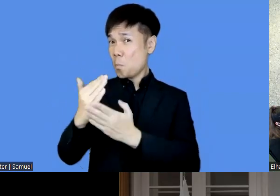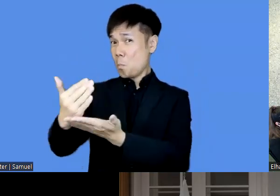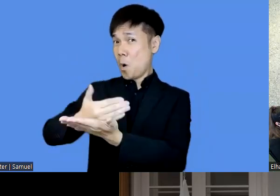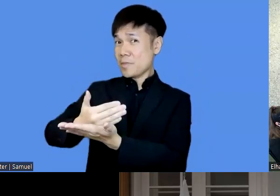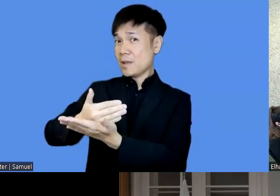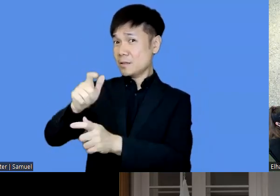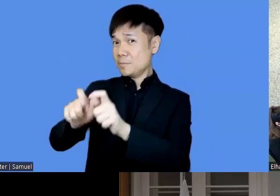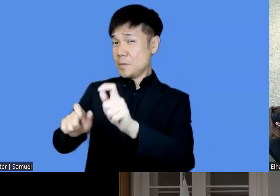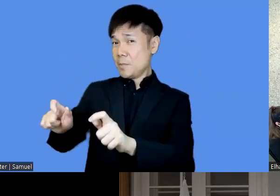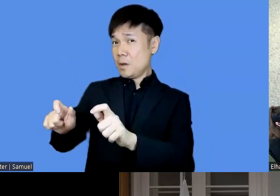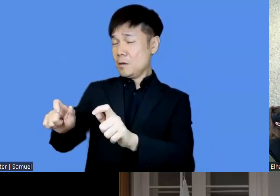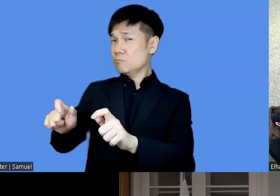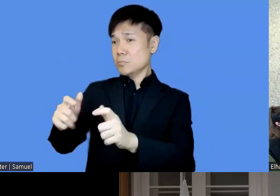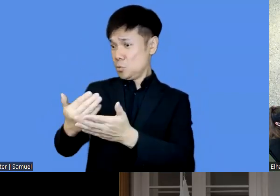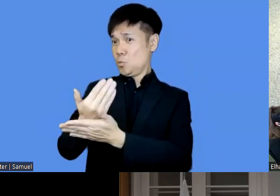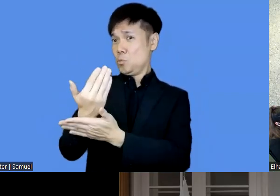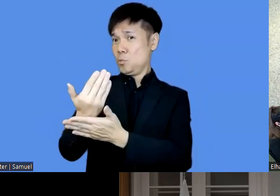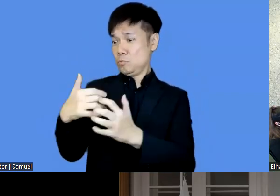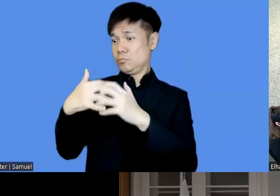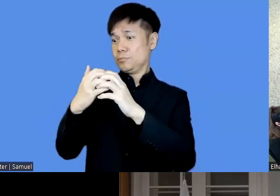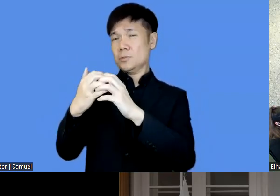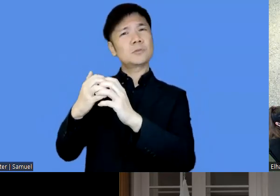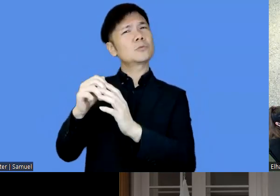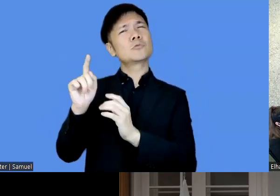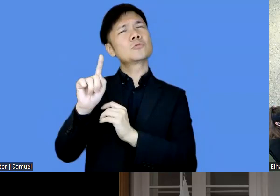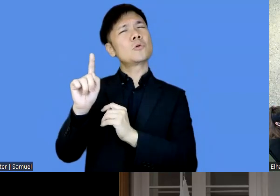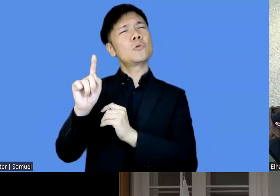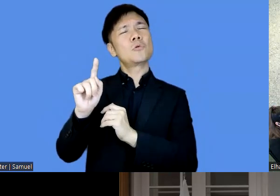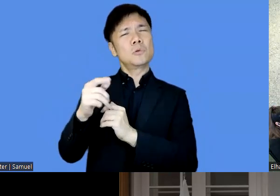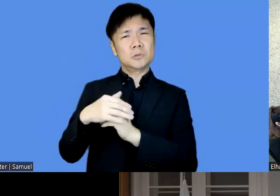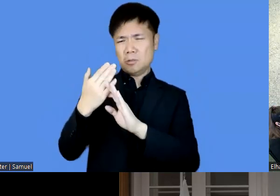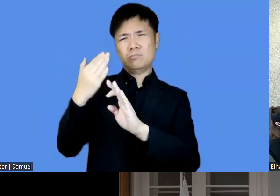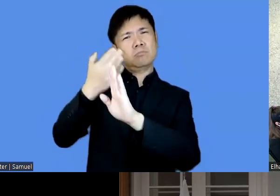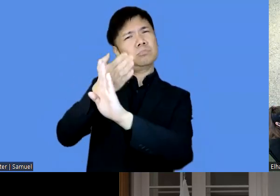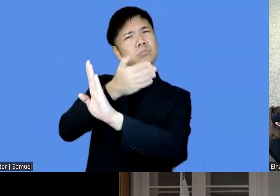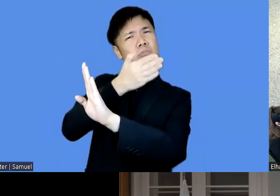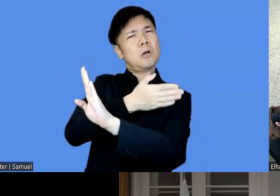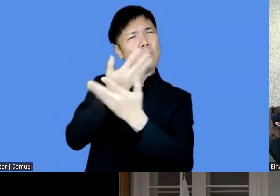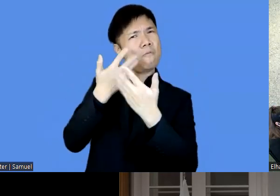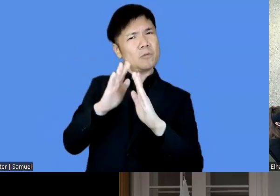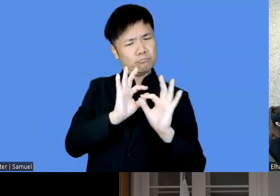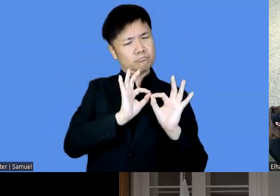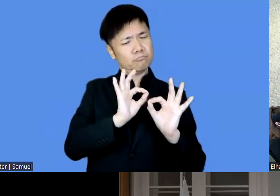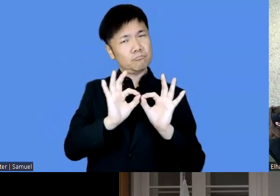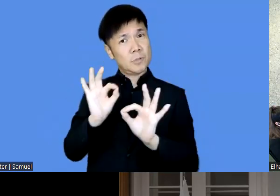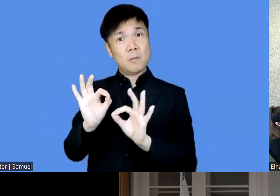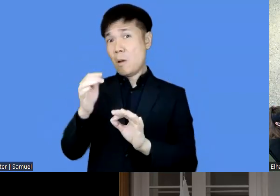is the risk if you go down that route, what you end up might be less protective than what